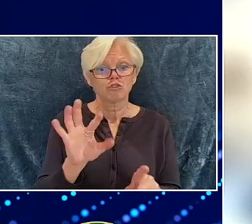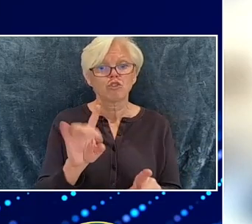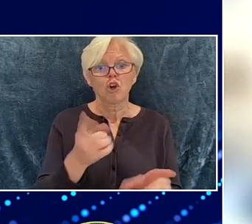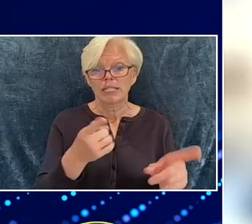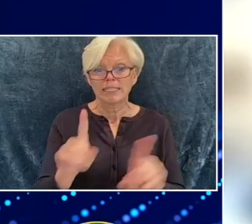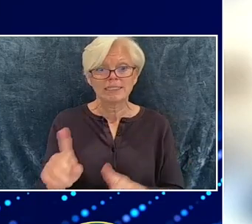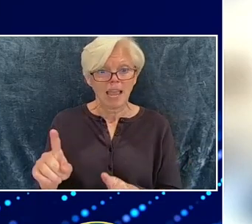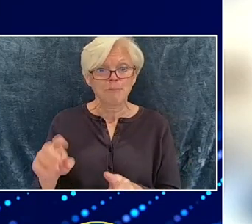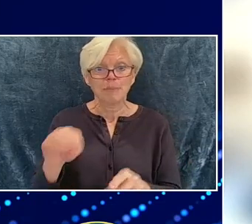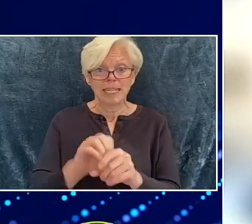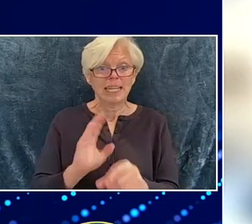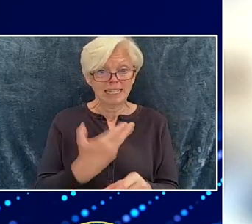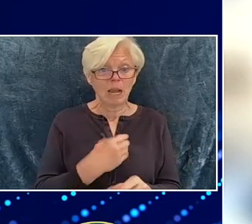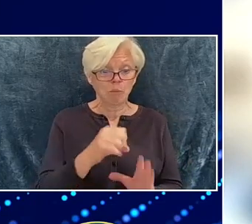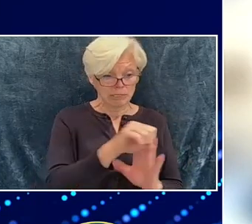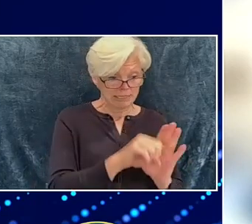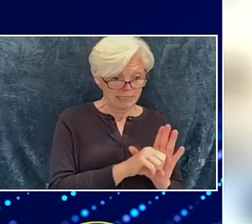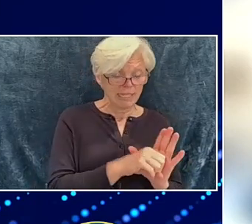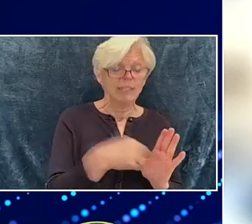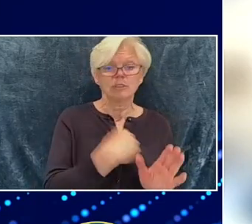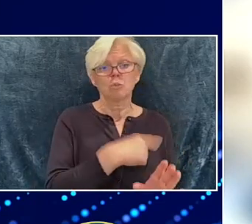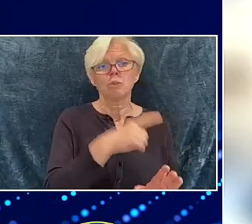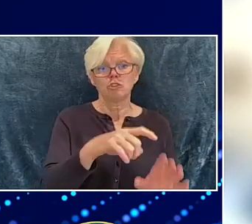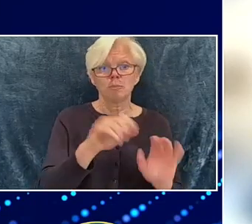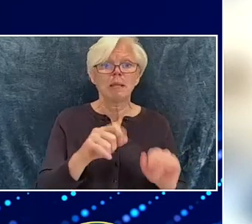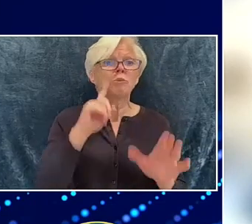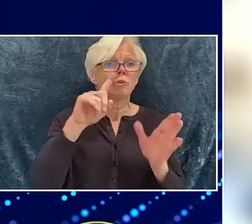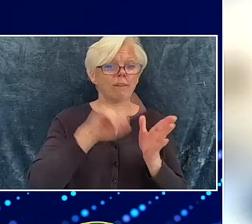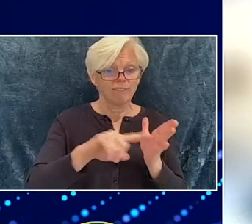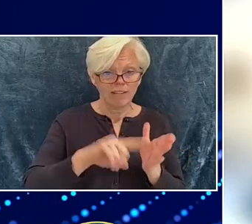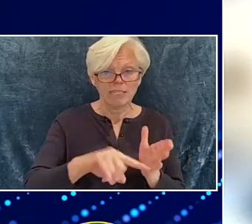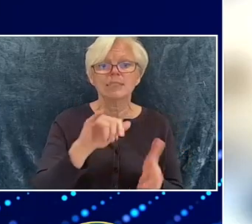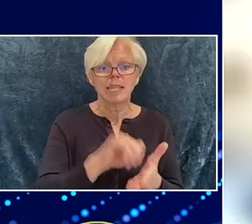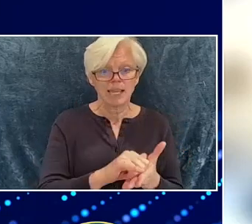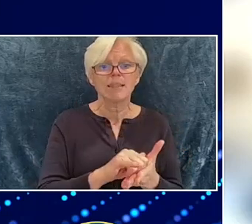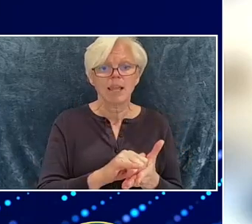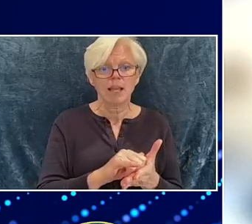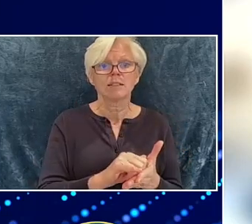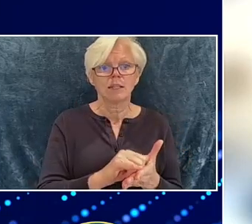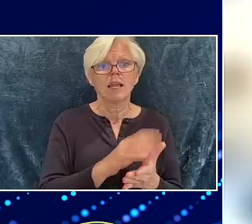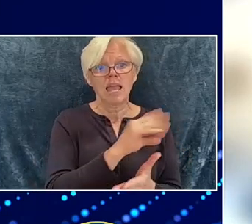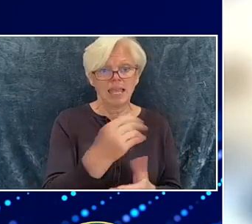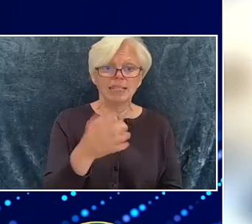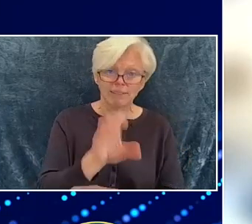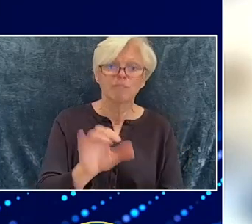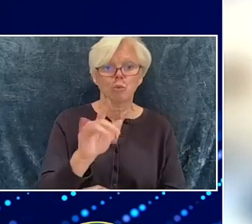we should be able to investigate that and enforce it. Thank you.